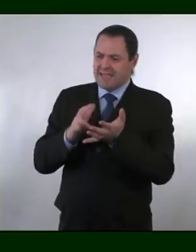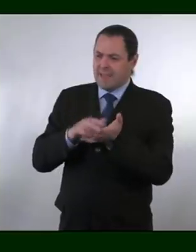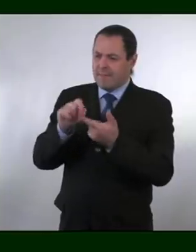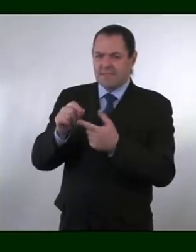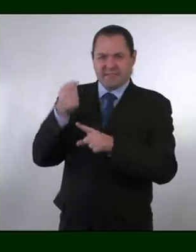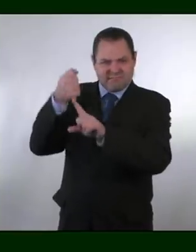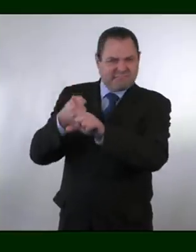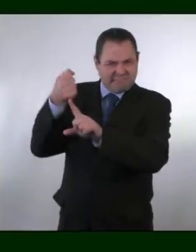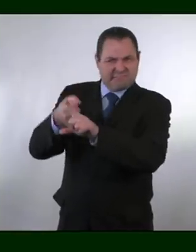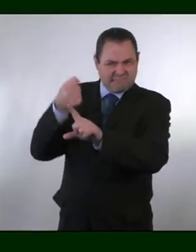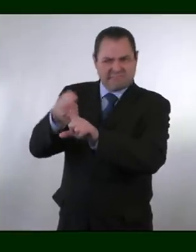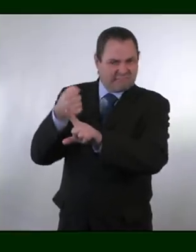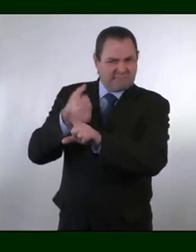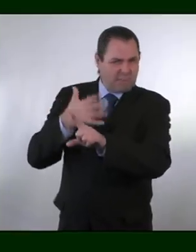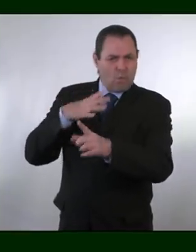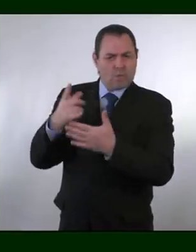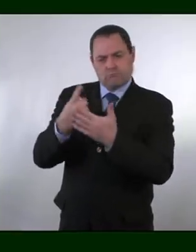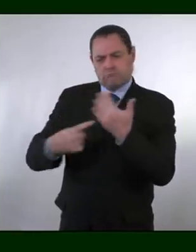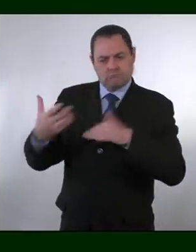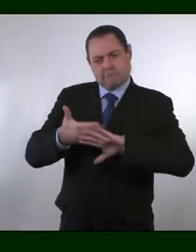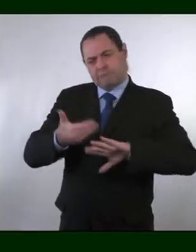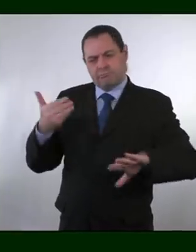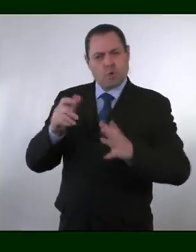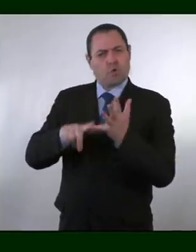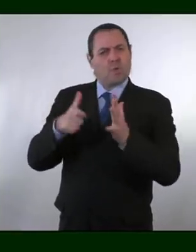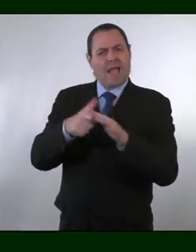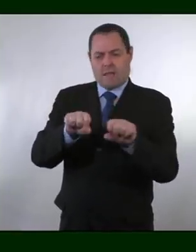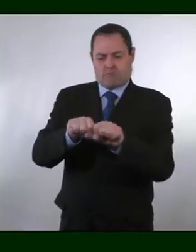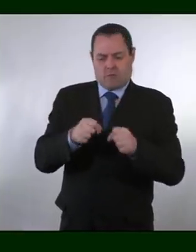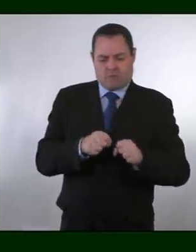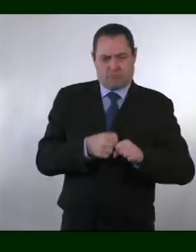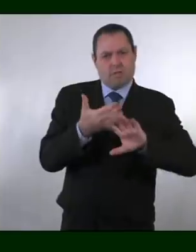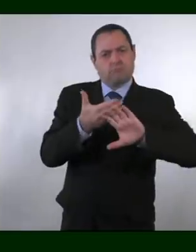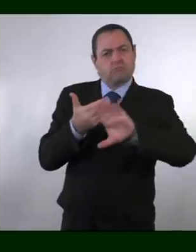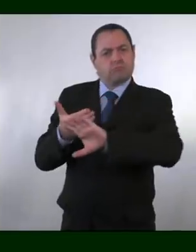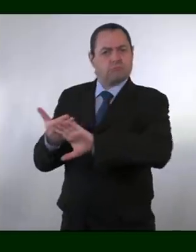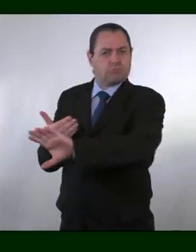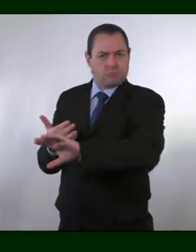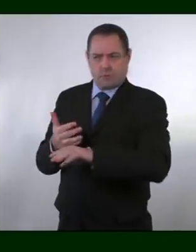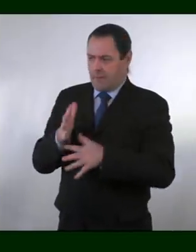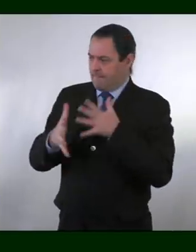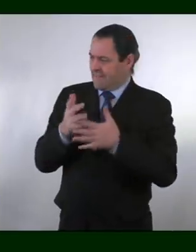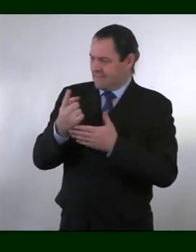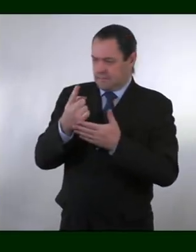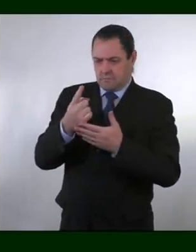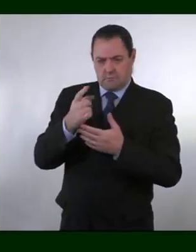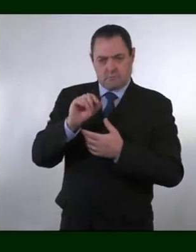for the break-up of our country and to turn devolution, otherwise a sound policy from which I